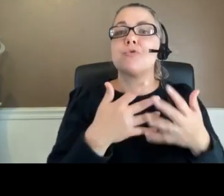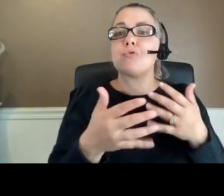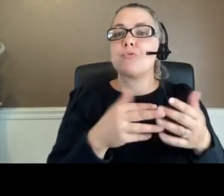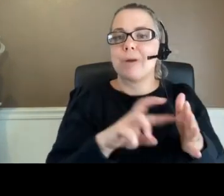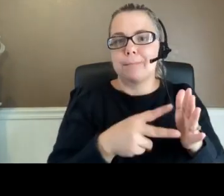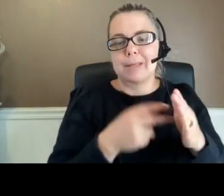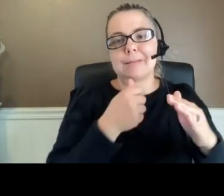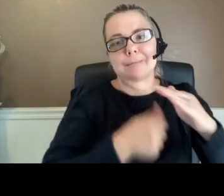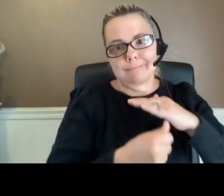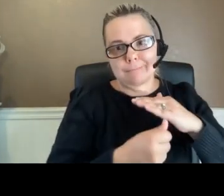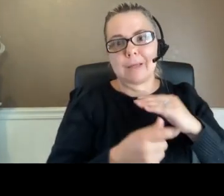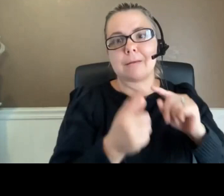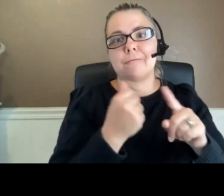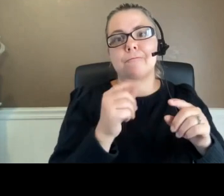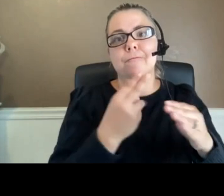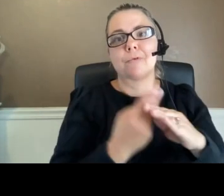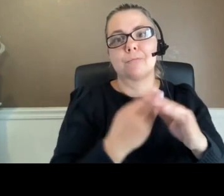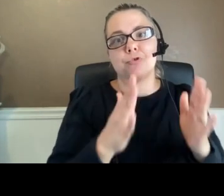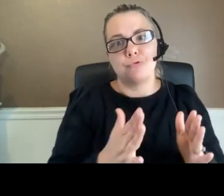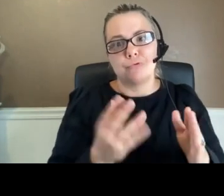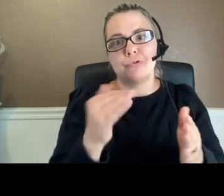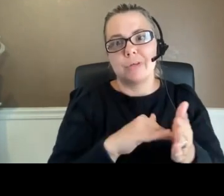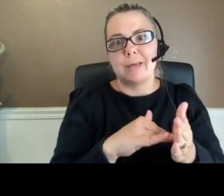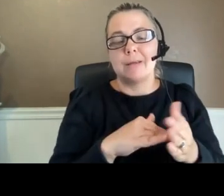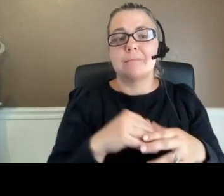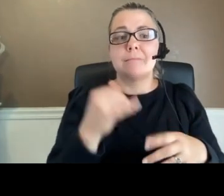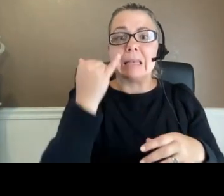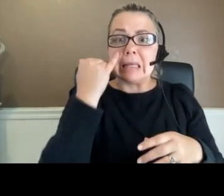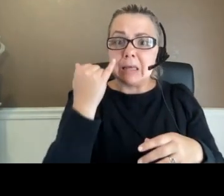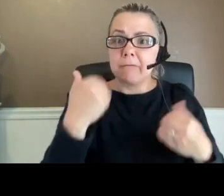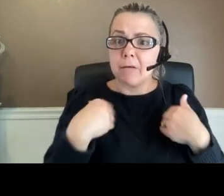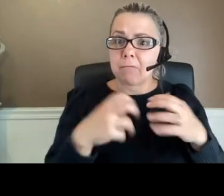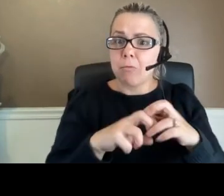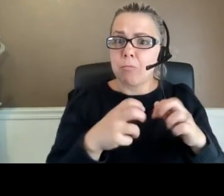so that indicates a problem that you definitely want to follow up on. It does identify some other